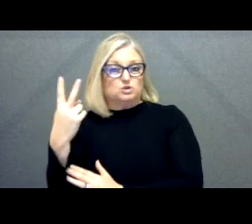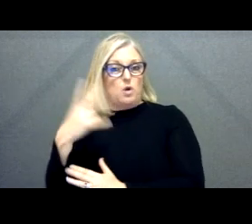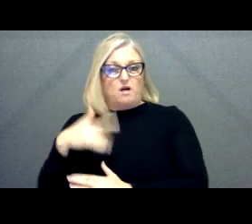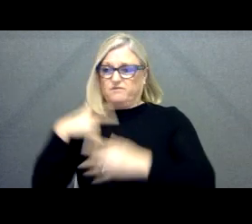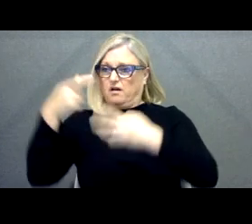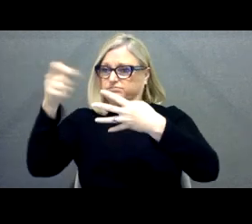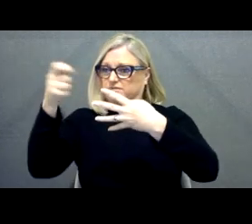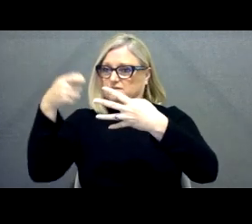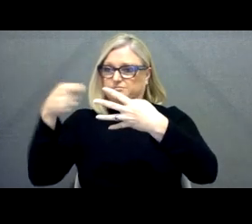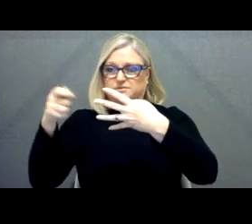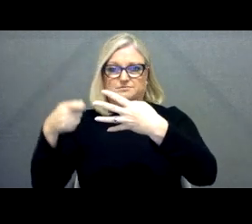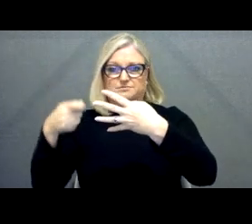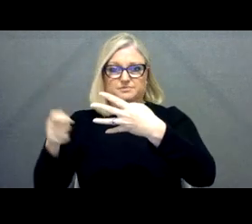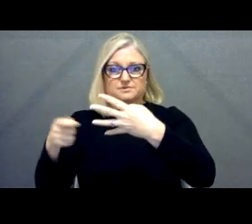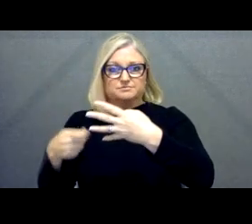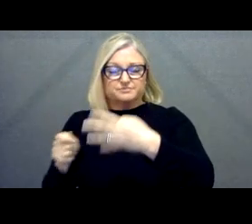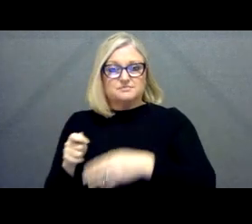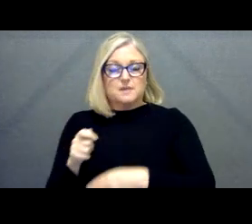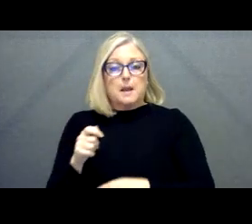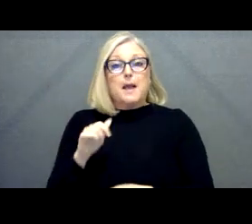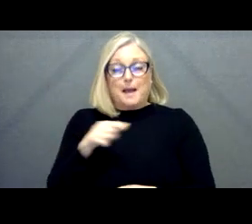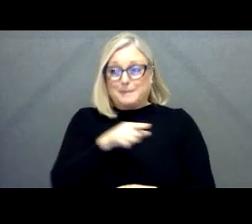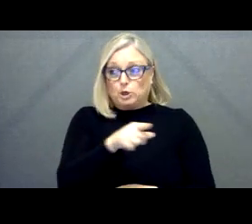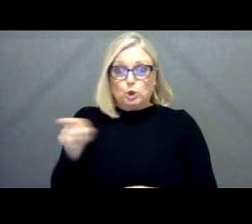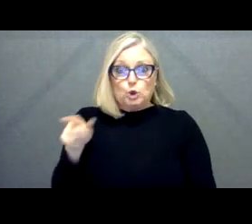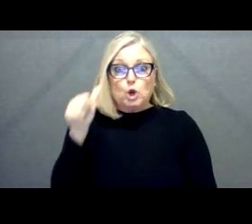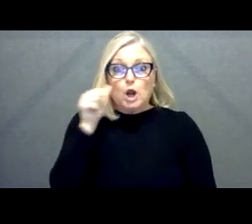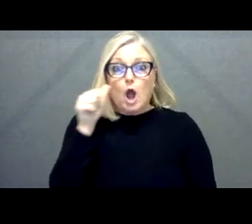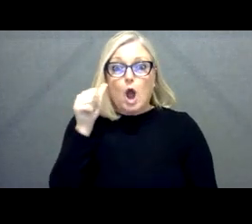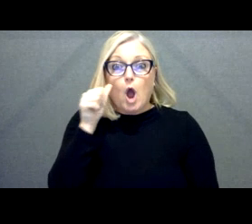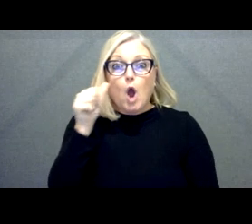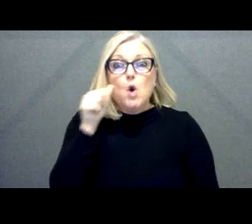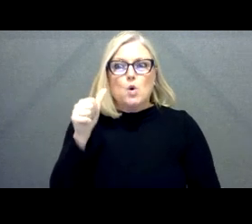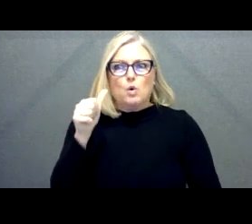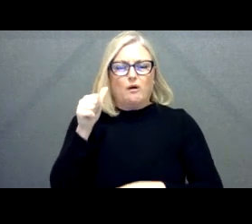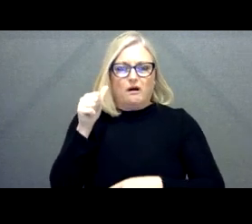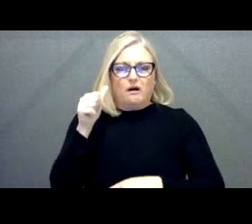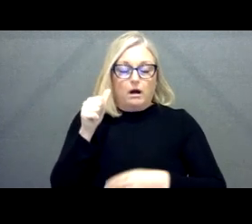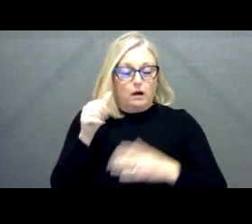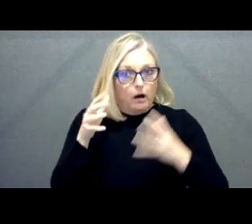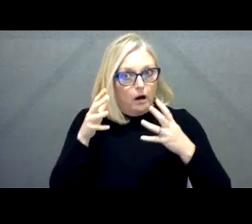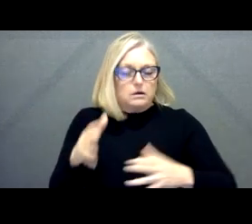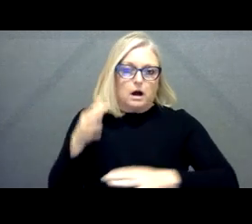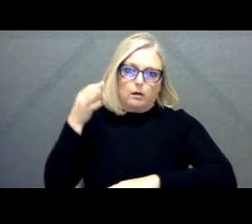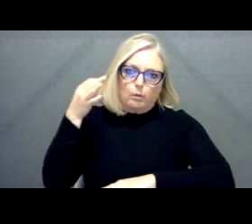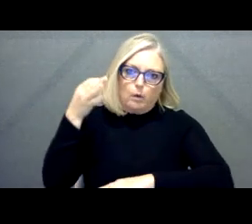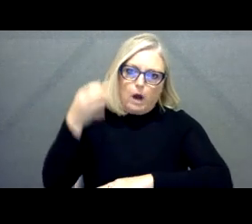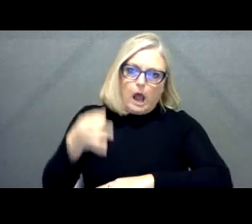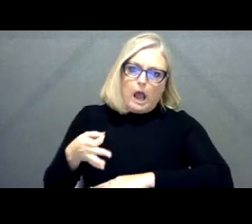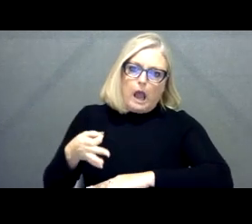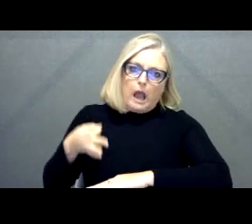some of you are probably aware of um how long um those processes can take um so we are able